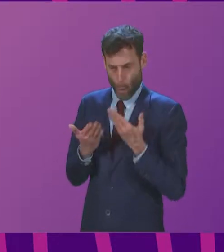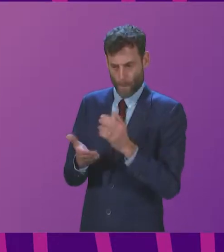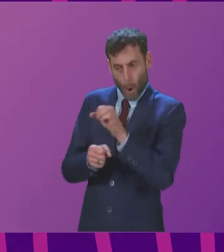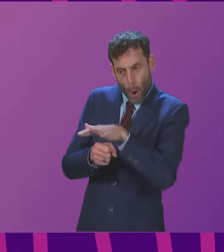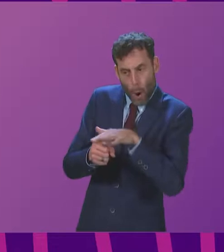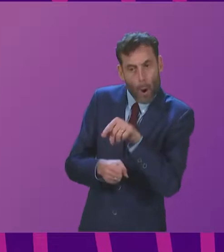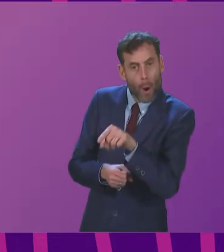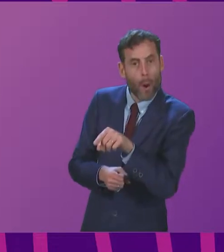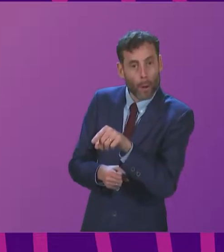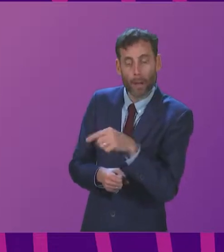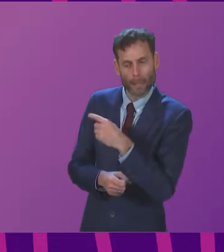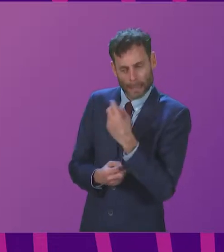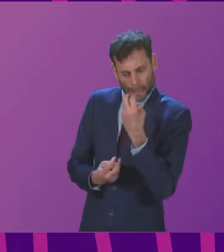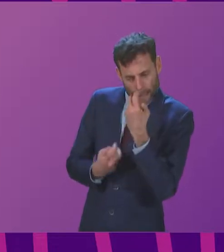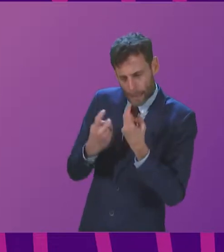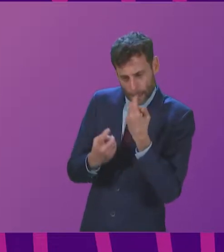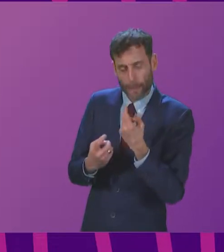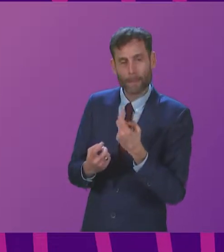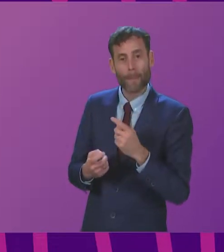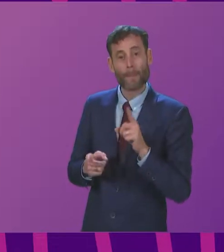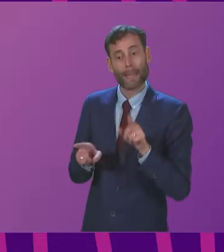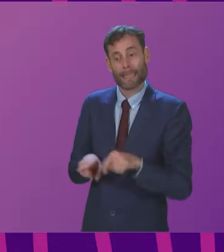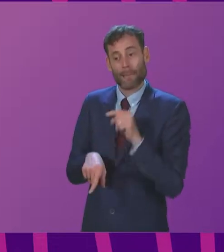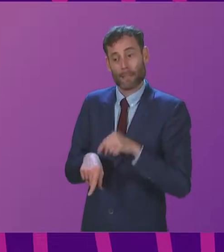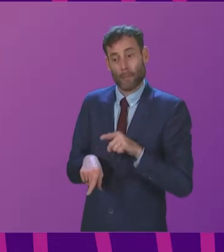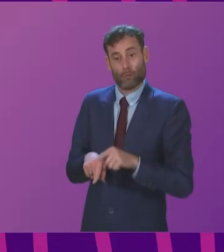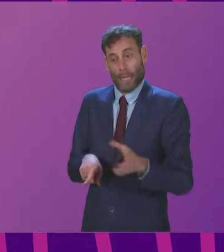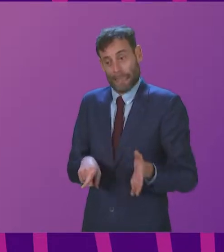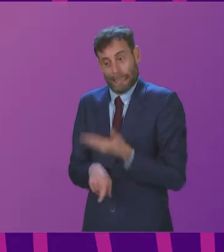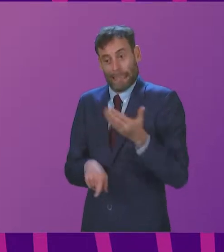wherever possible, while also accelerating the number of boosters being administered.